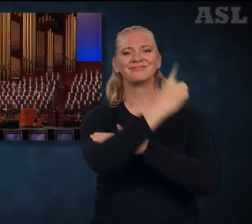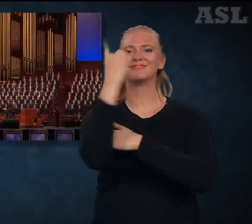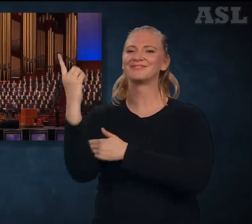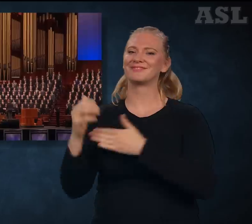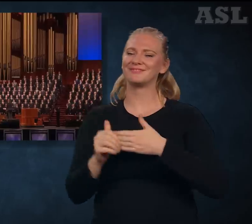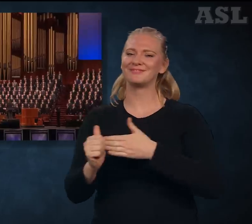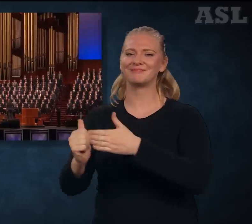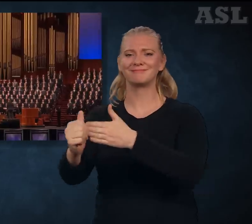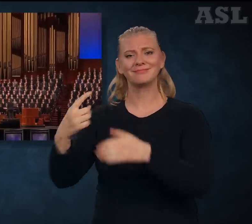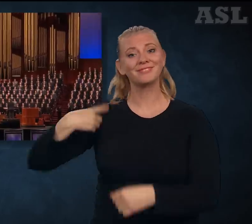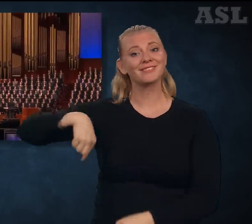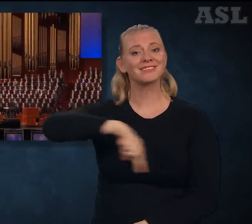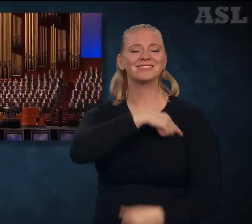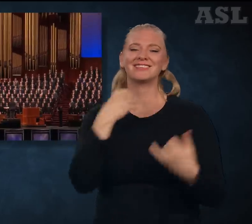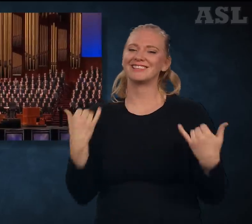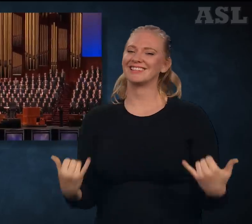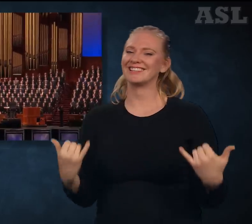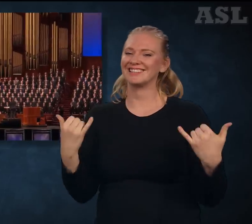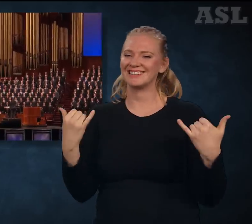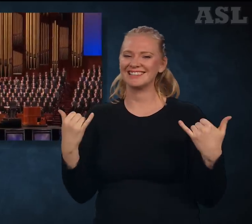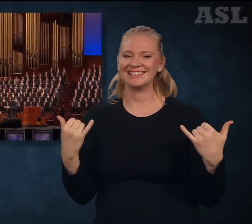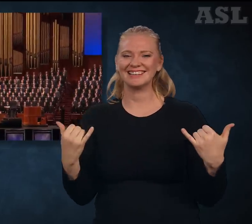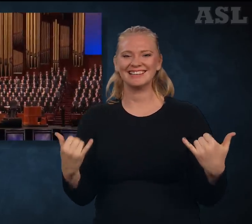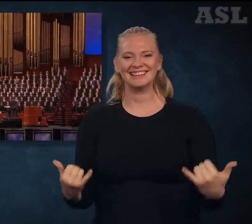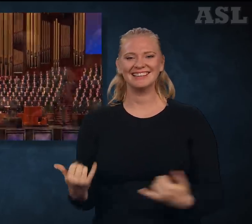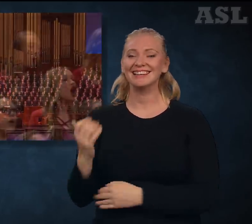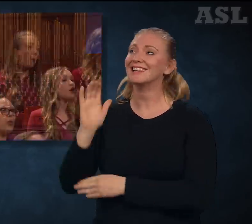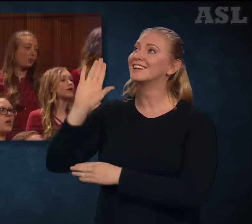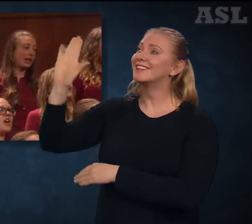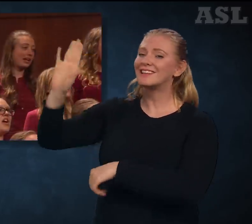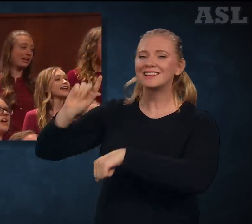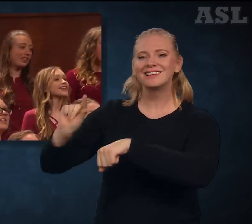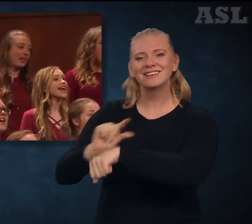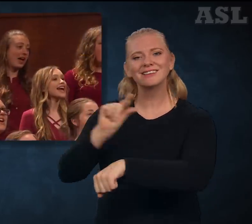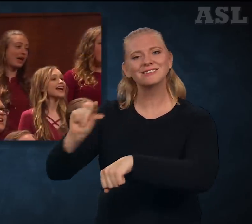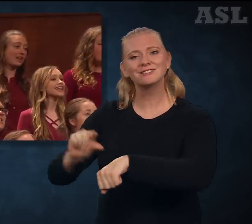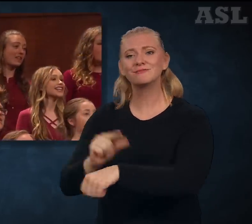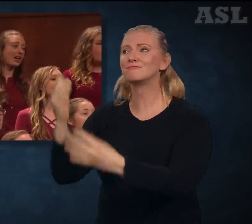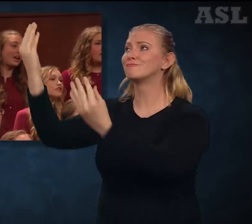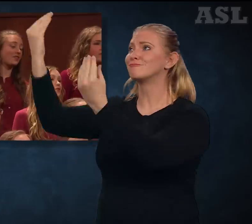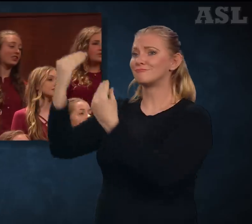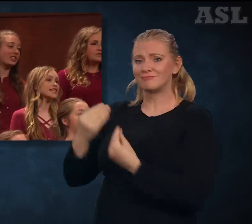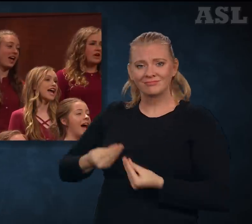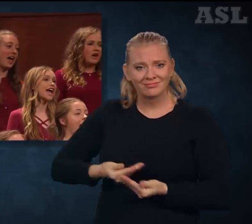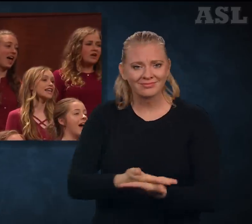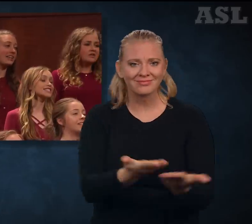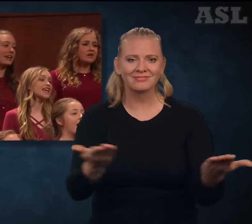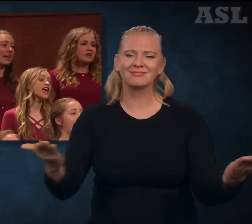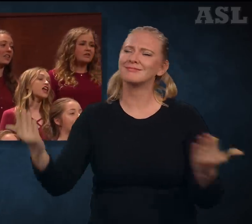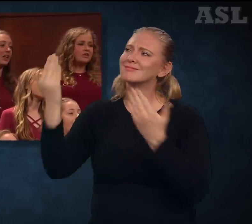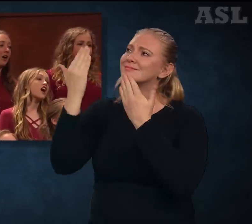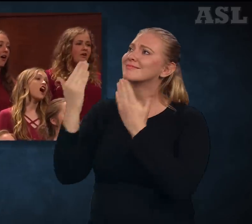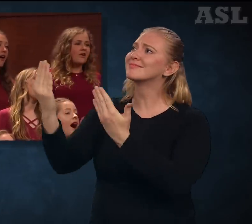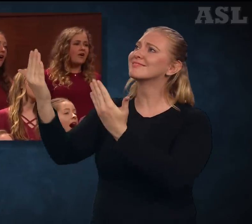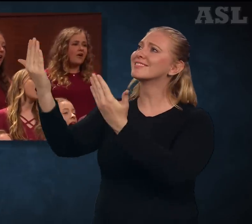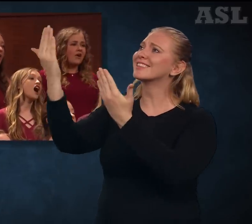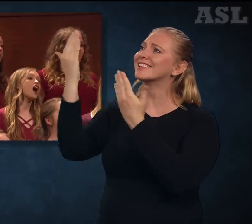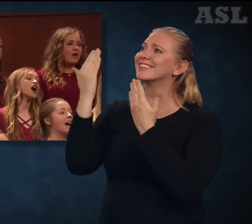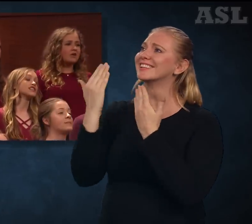TO GUIDE US IN THESE LATTER DAYS.